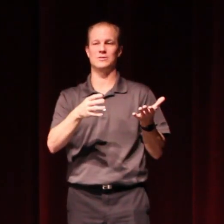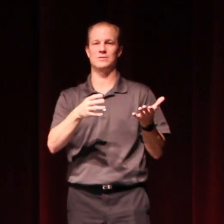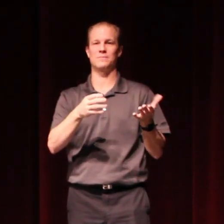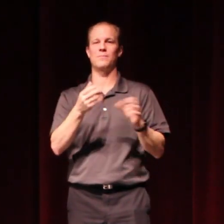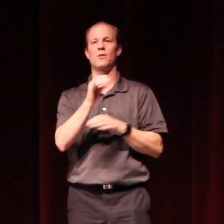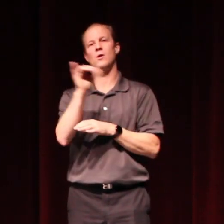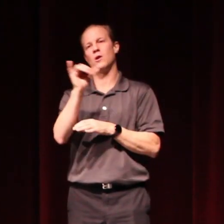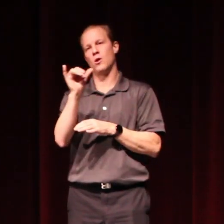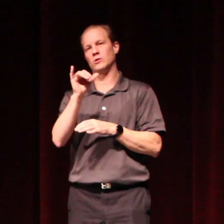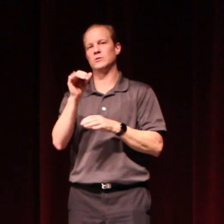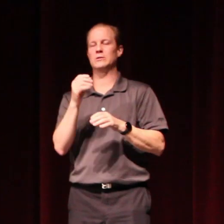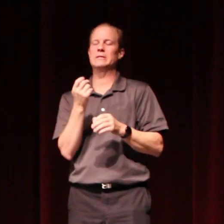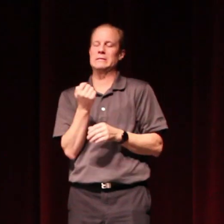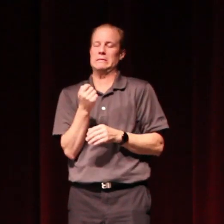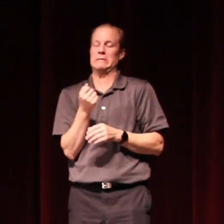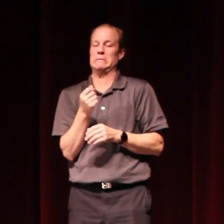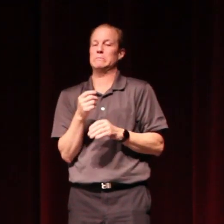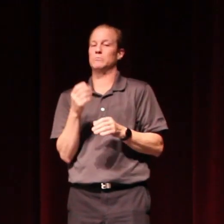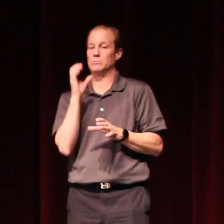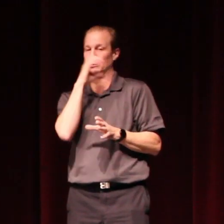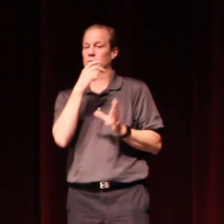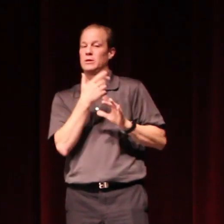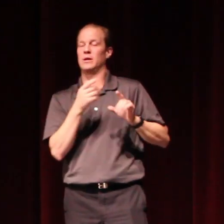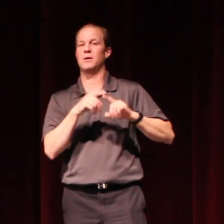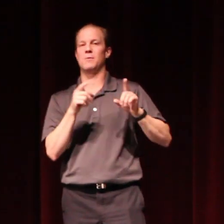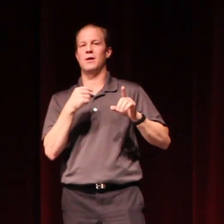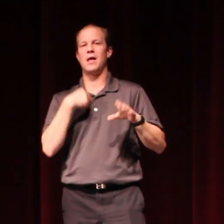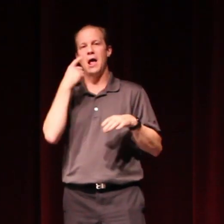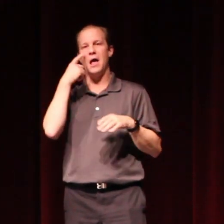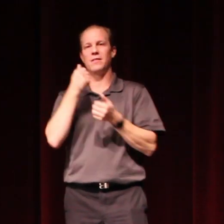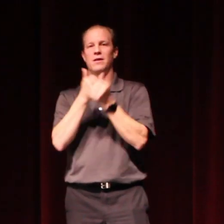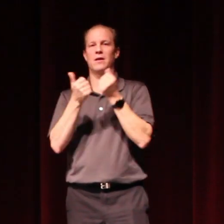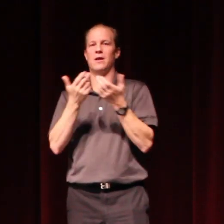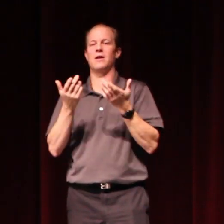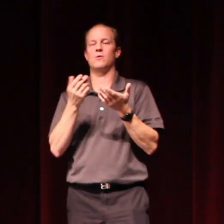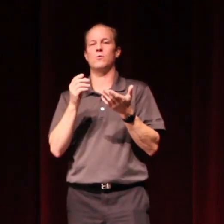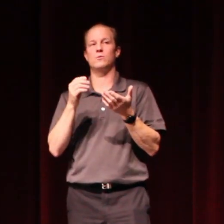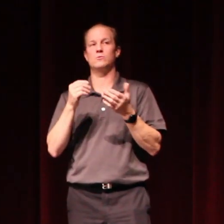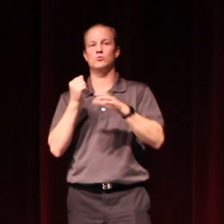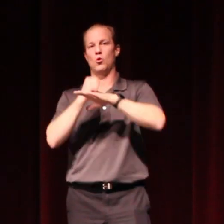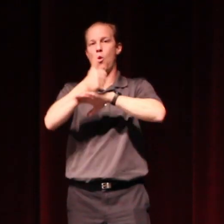a little radical, but I think anybody over 65 who's paid taxes in Monroe County for